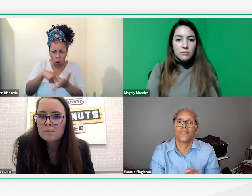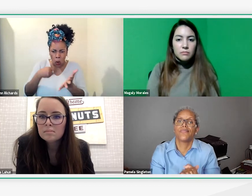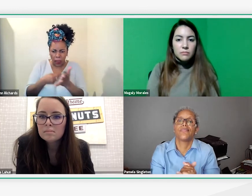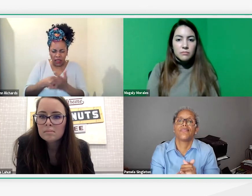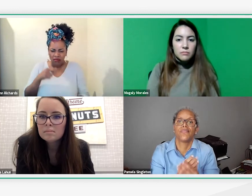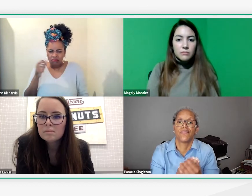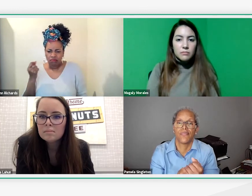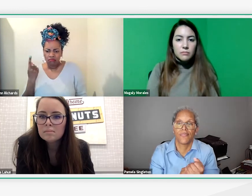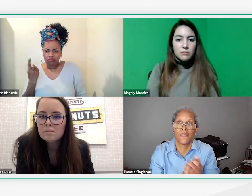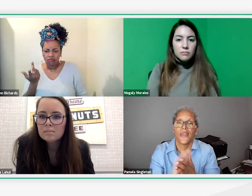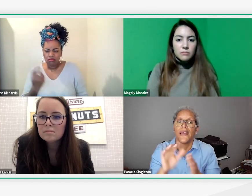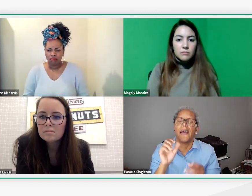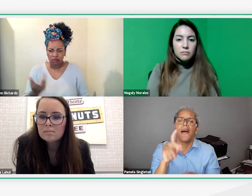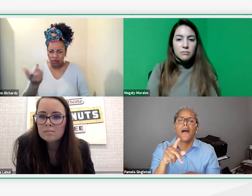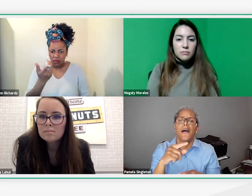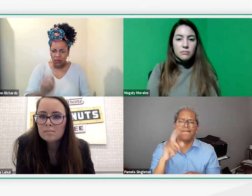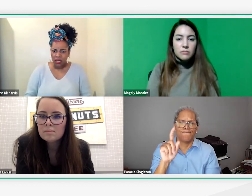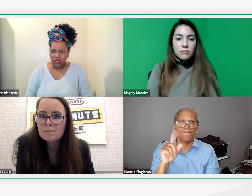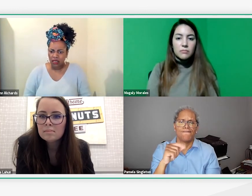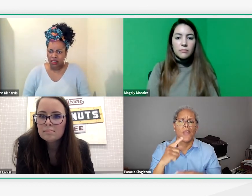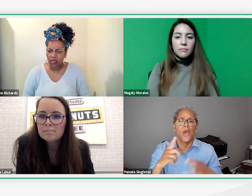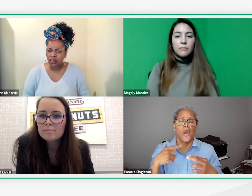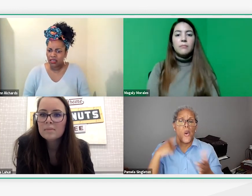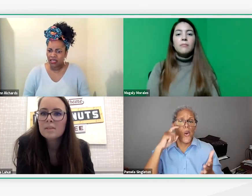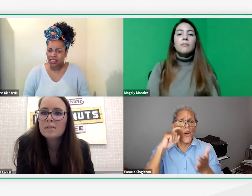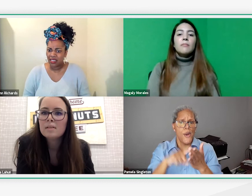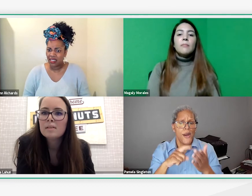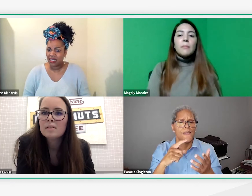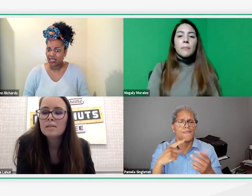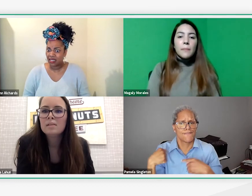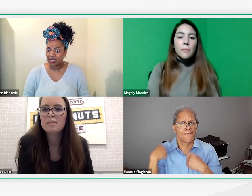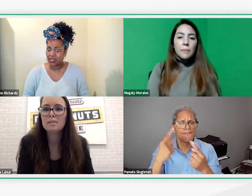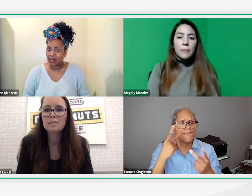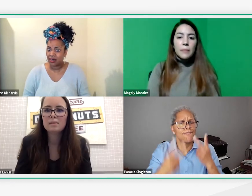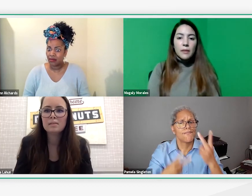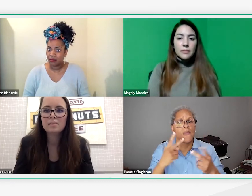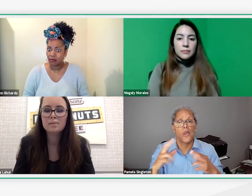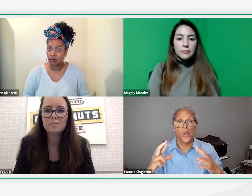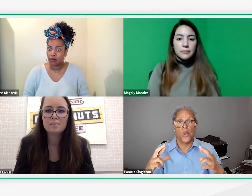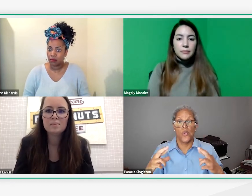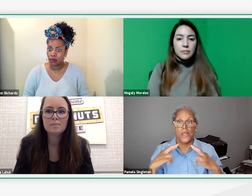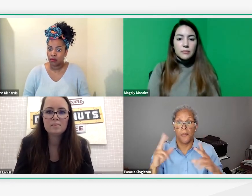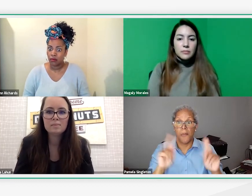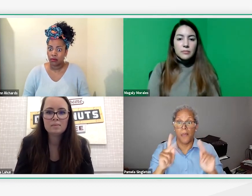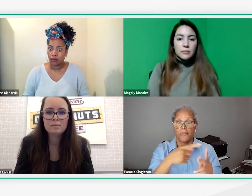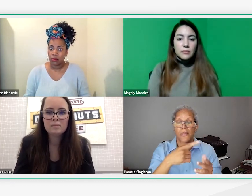and how do I know if I owe? >>PAMELA SINGLETON: So I noticed that